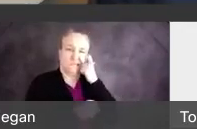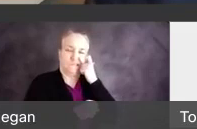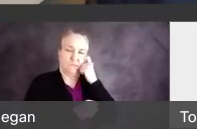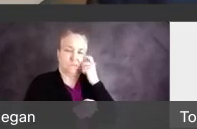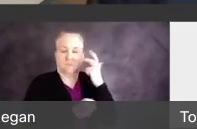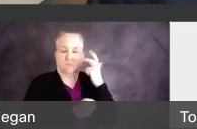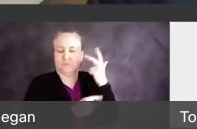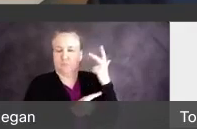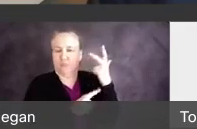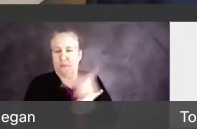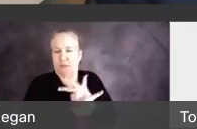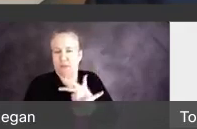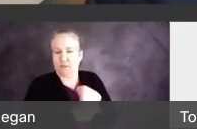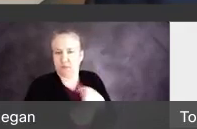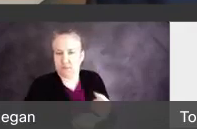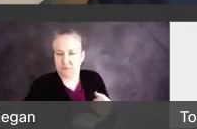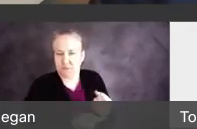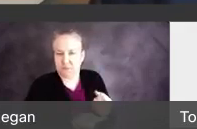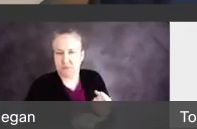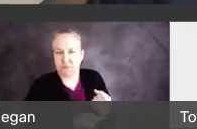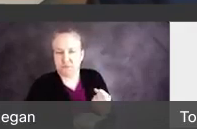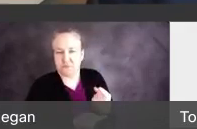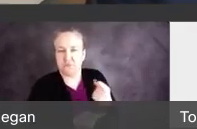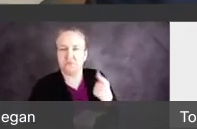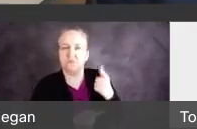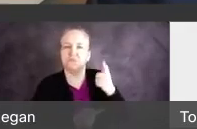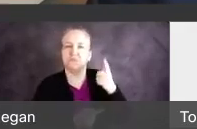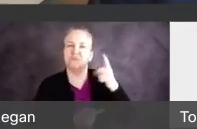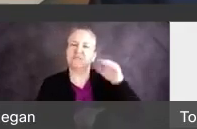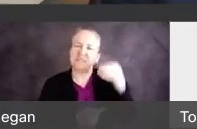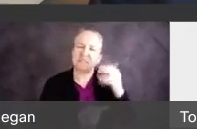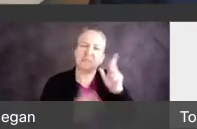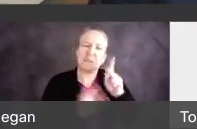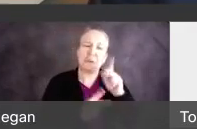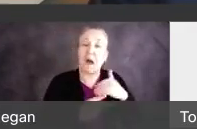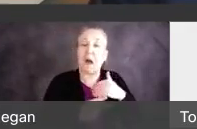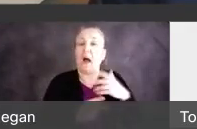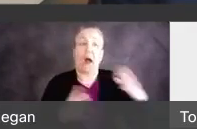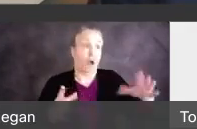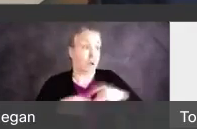look like most people have antibodies for at least 90 days after having COVID